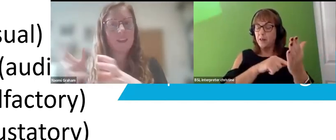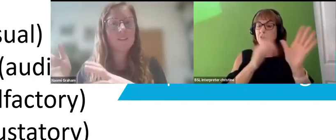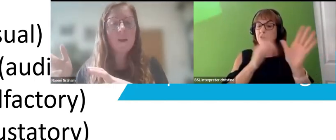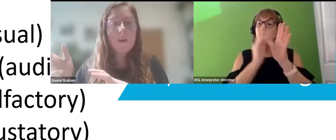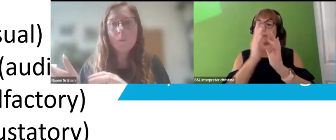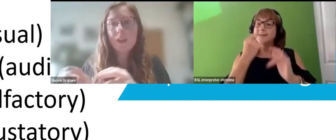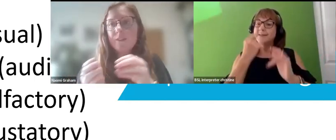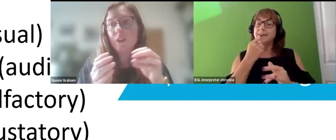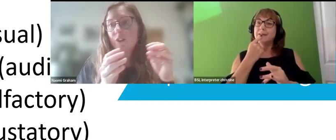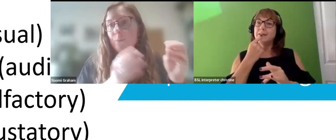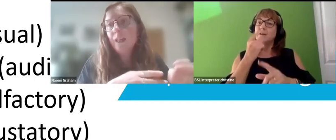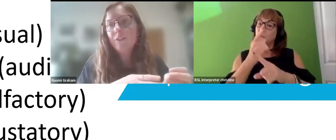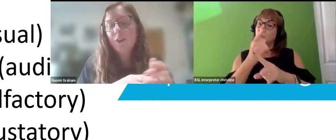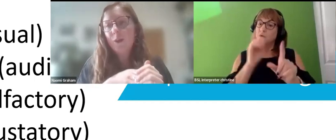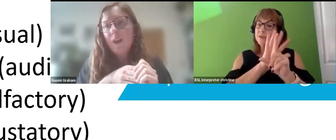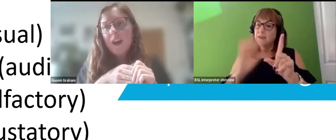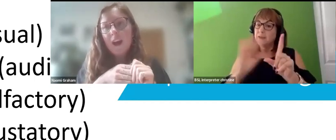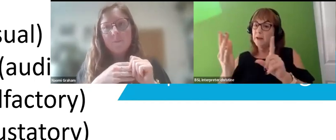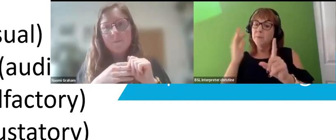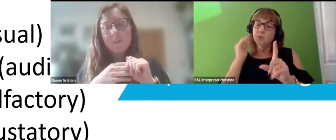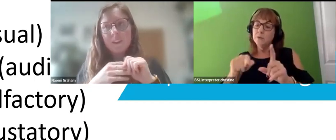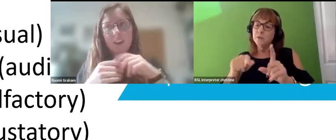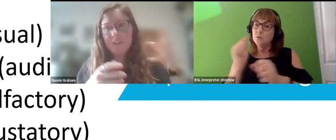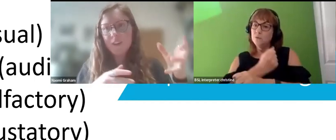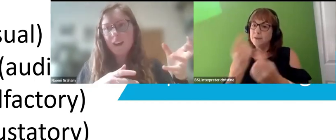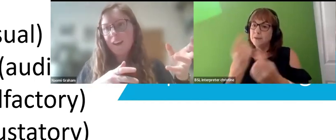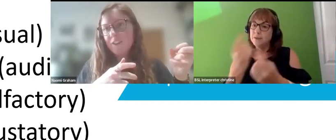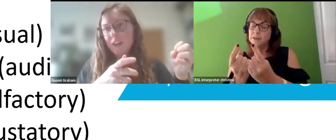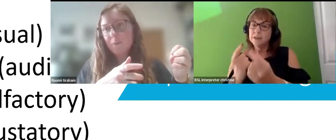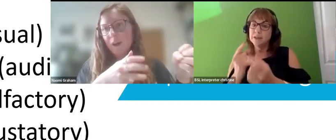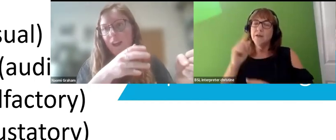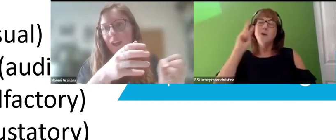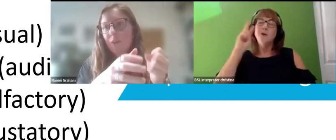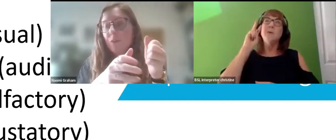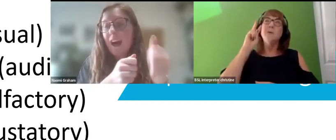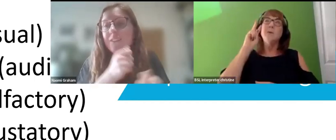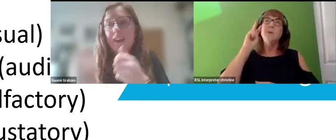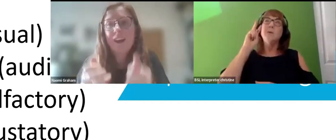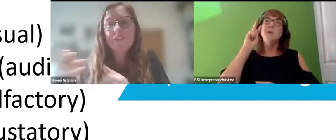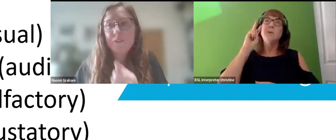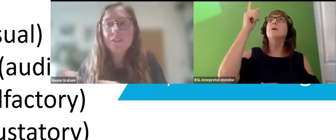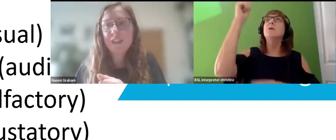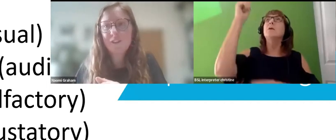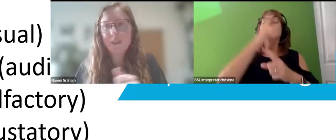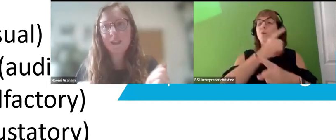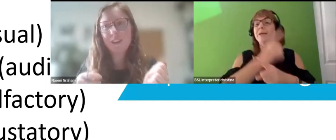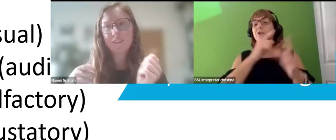things we see God speak to Isaiah and Jeremiah like as they're actually physically doing things,